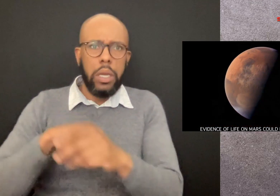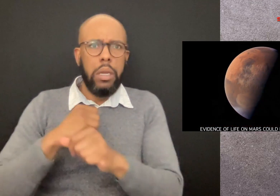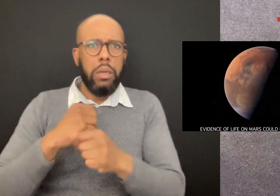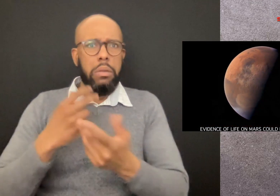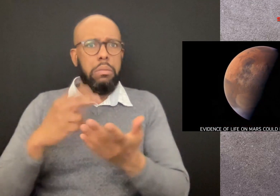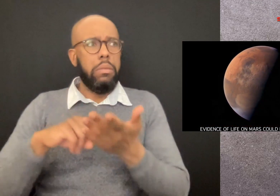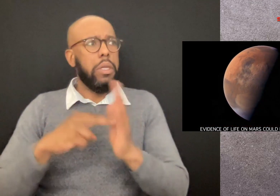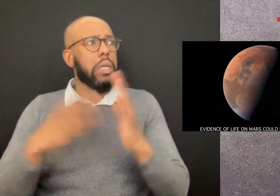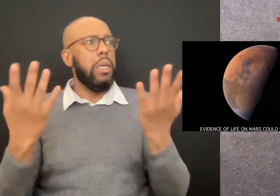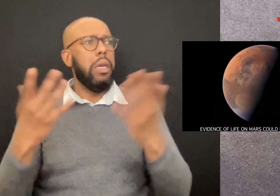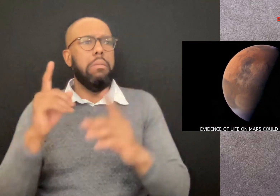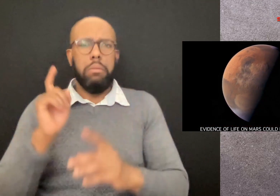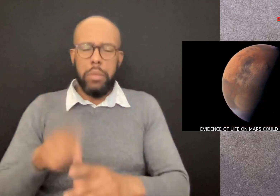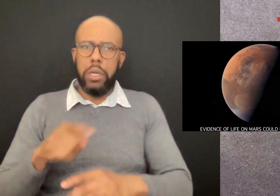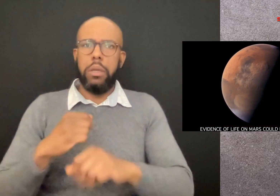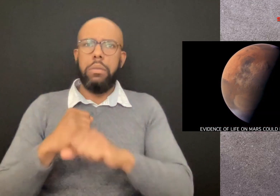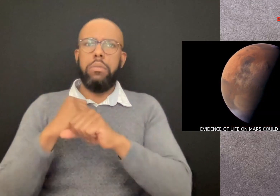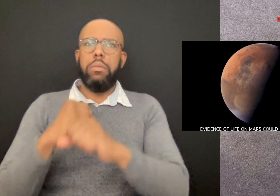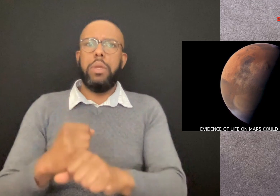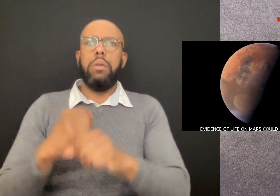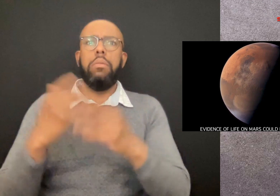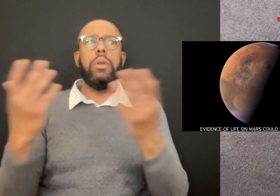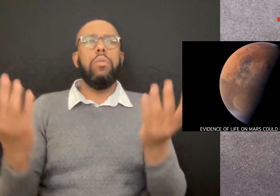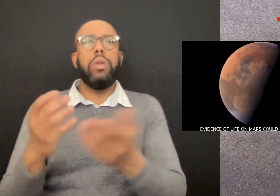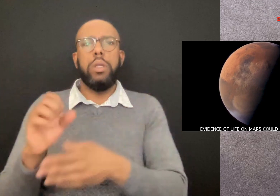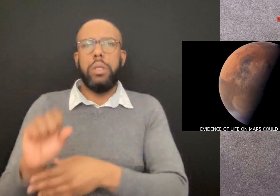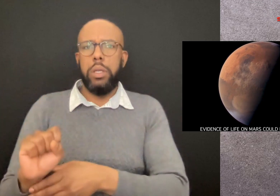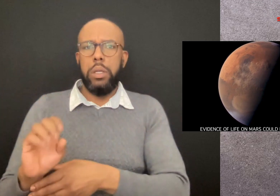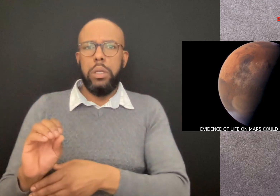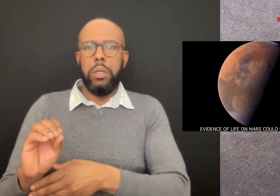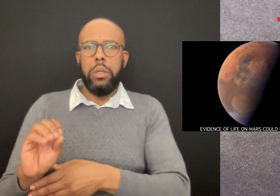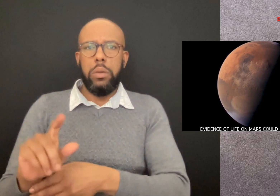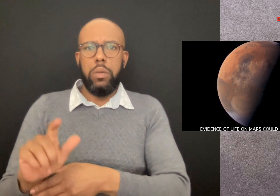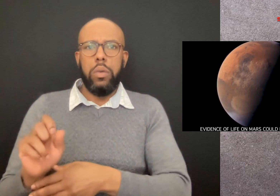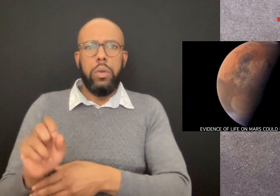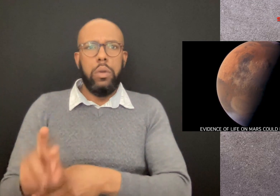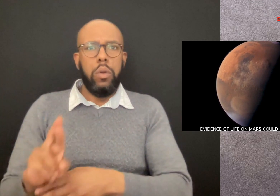protected by the solar particles and ionizing radiation around the surface.